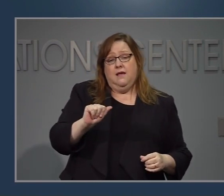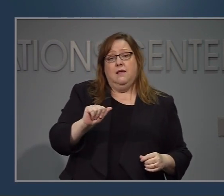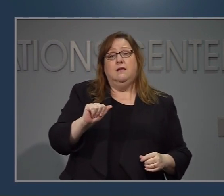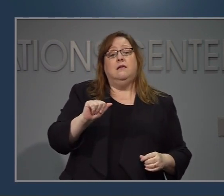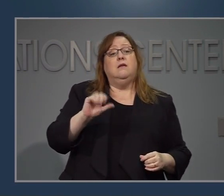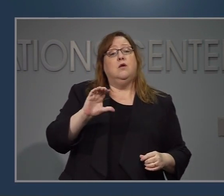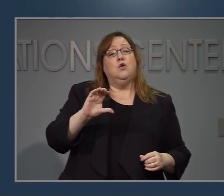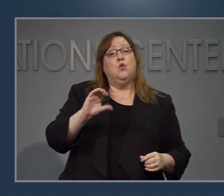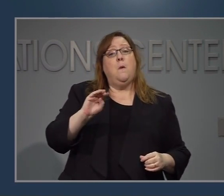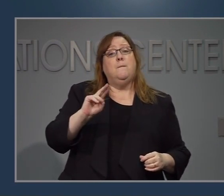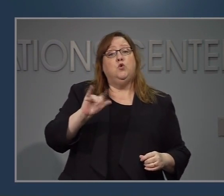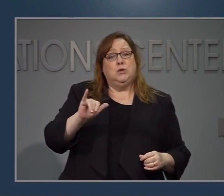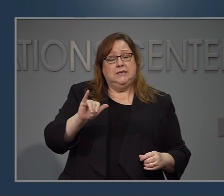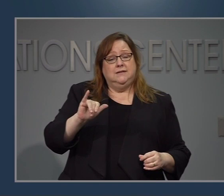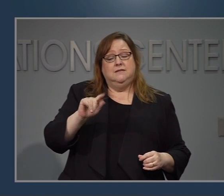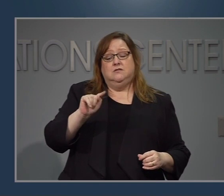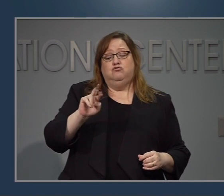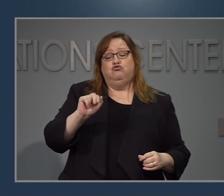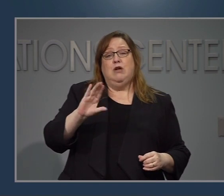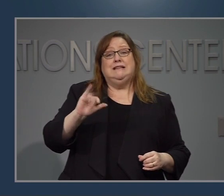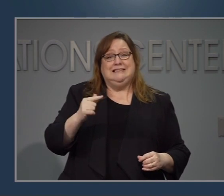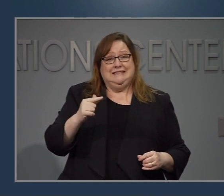WHOLE STATE. ARE WORKING CONTACT TRACING IS ADVANCING AND THE CAROLINA COMMUNITY